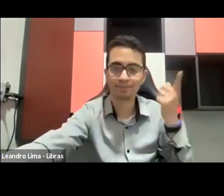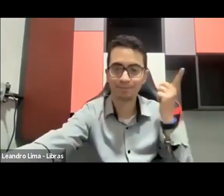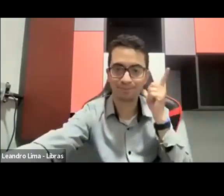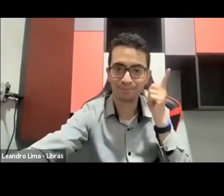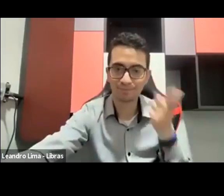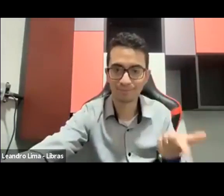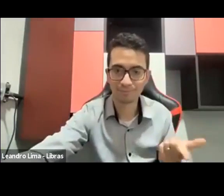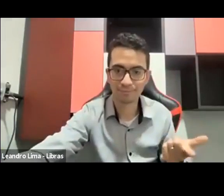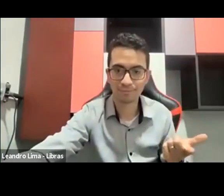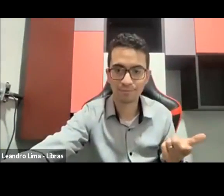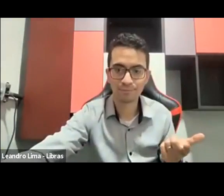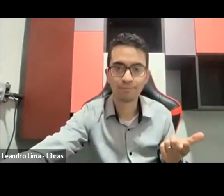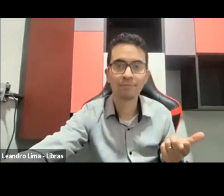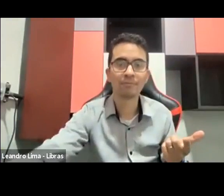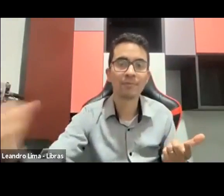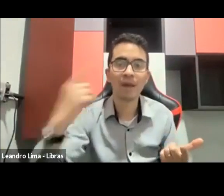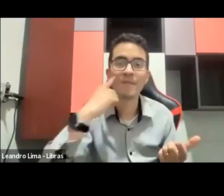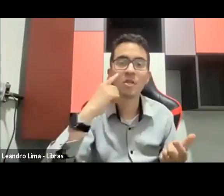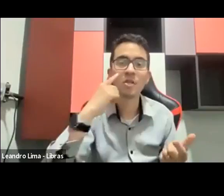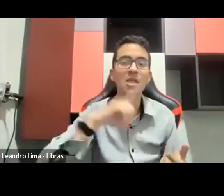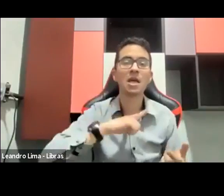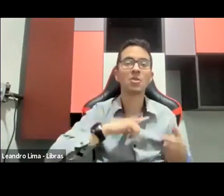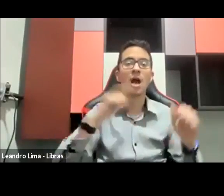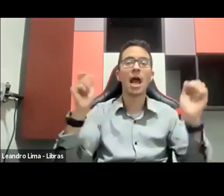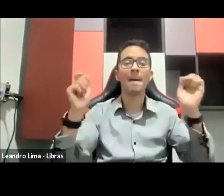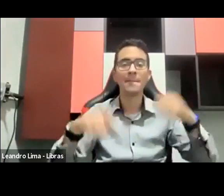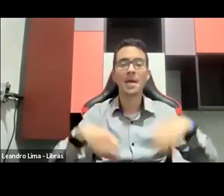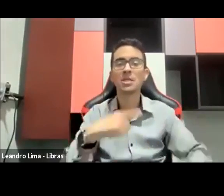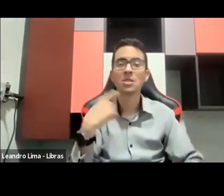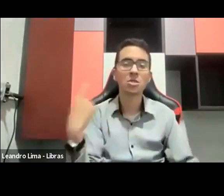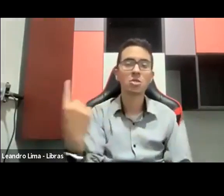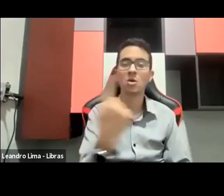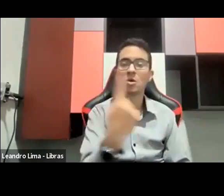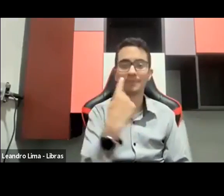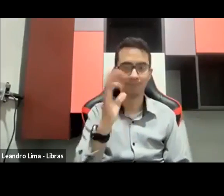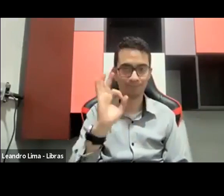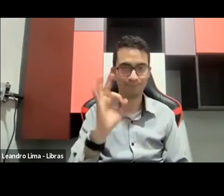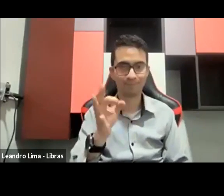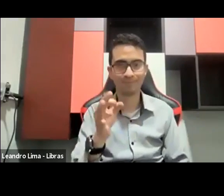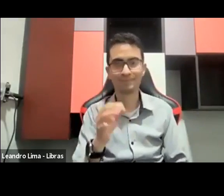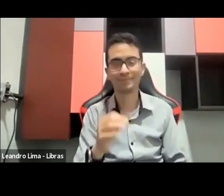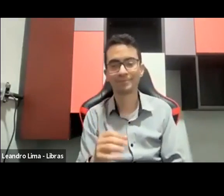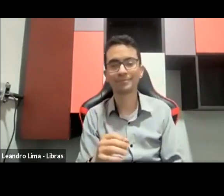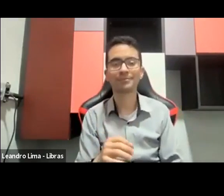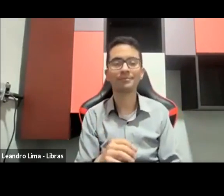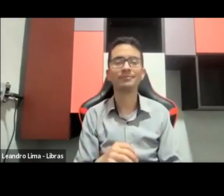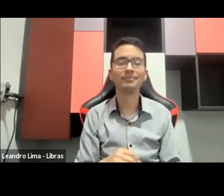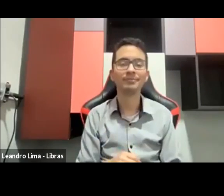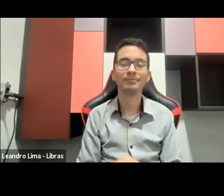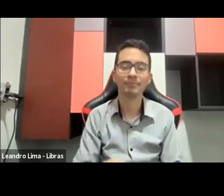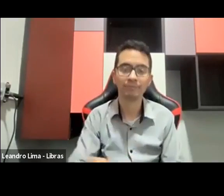So organizations. So organizations